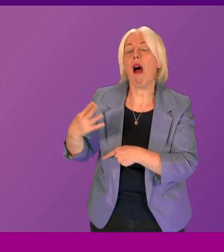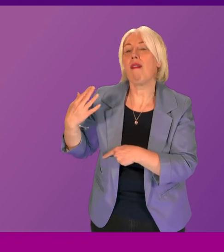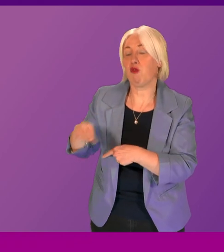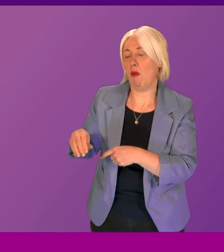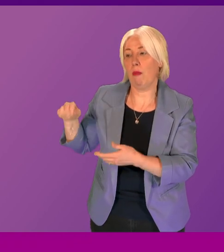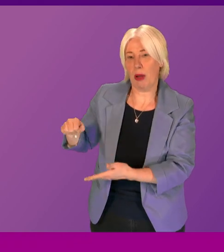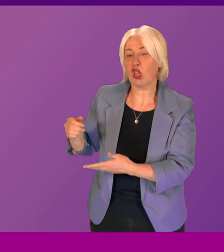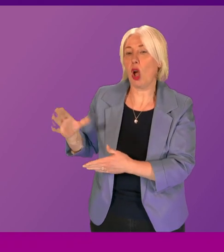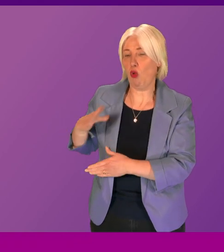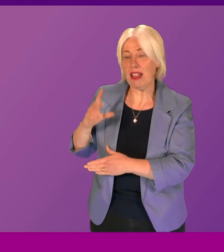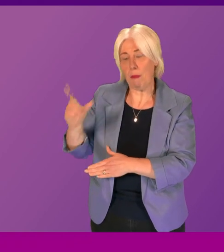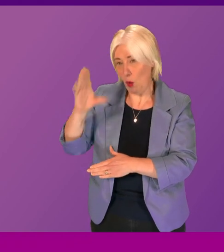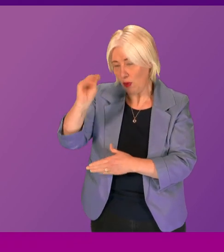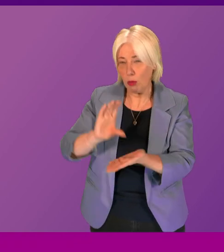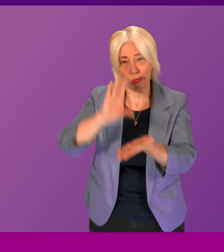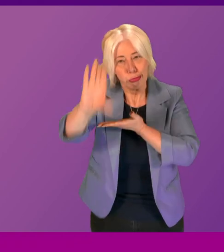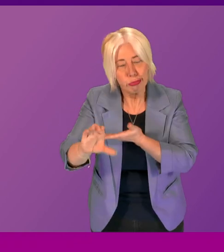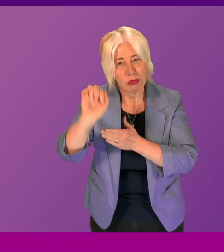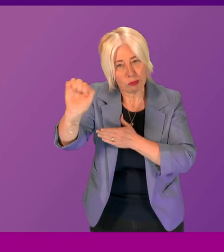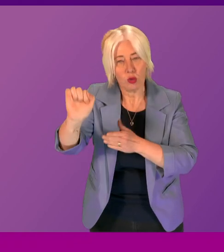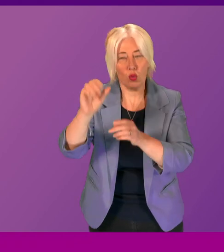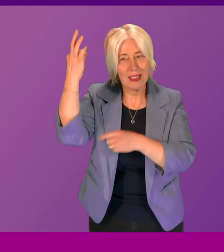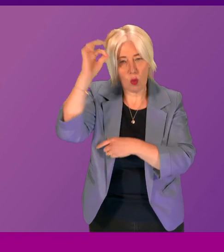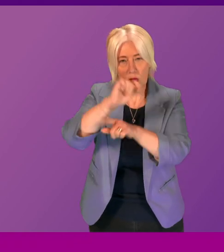I go back to the point that I have made throughout this First Minister’s question time.